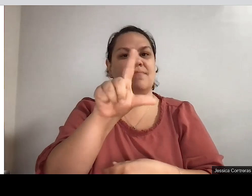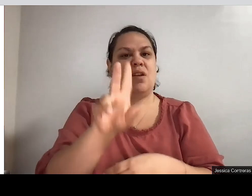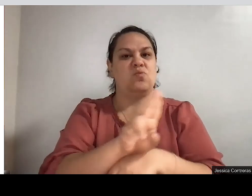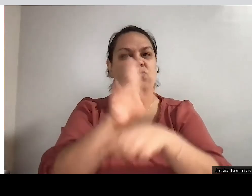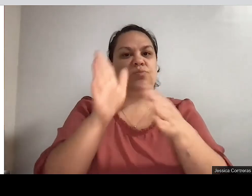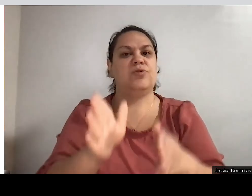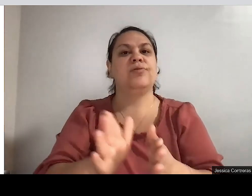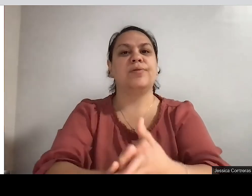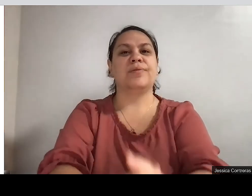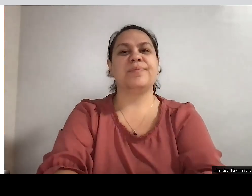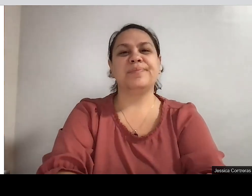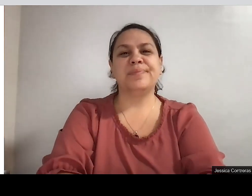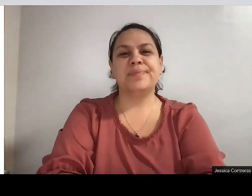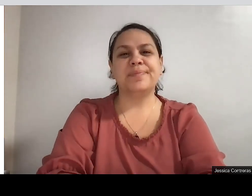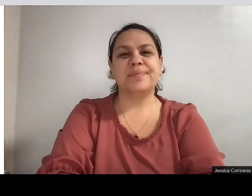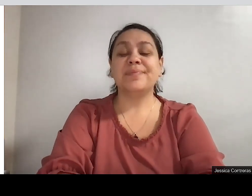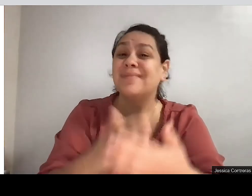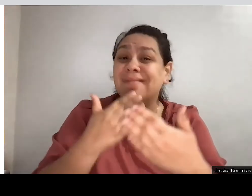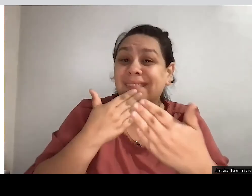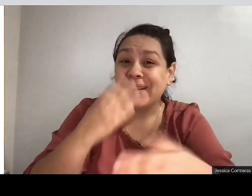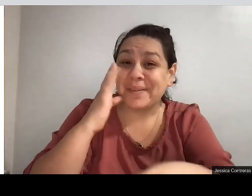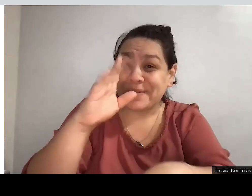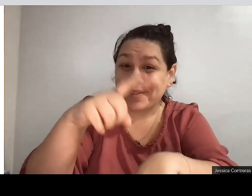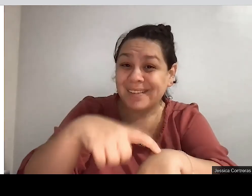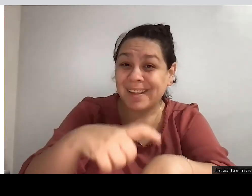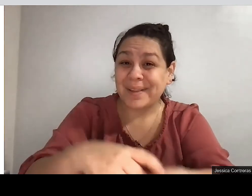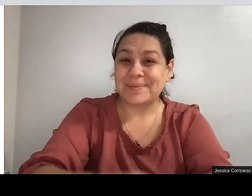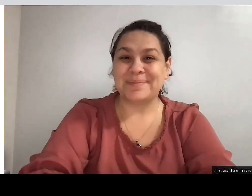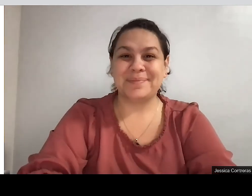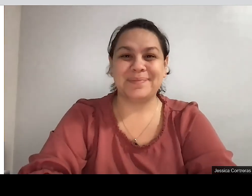even when their primary language is ASL. Thank you for your time.